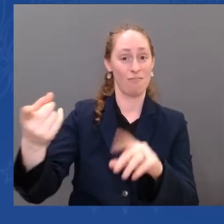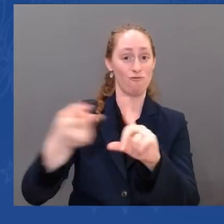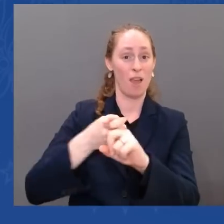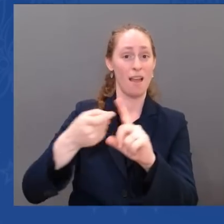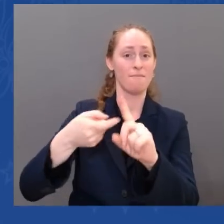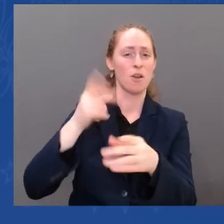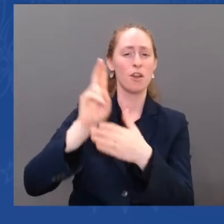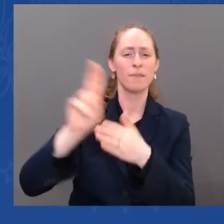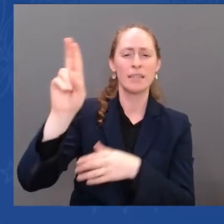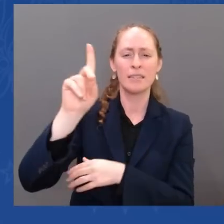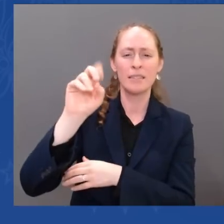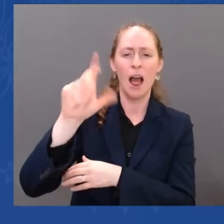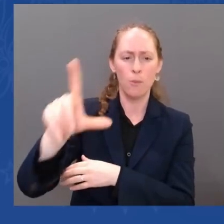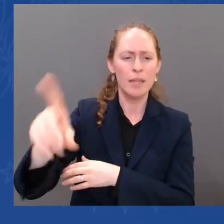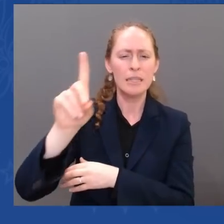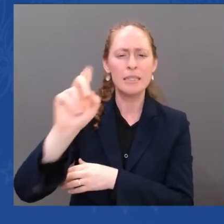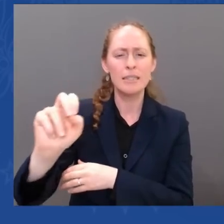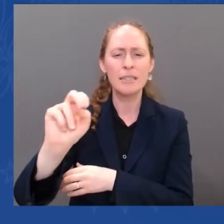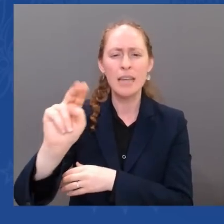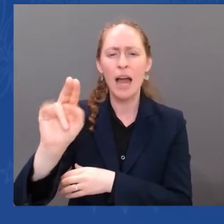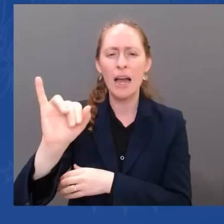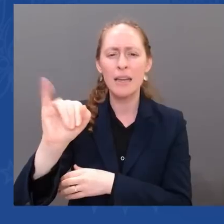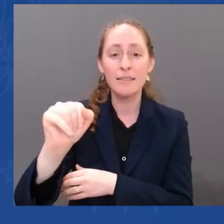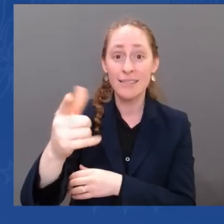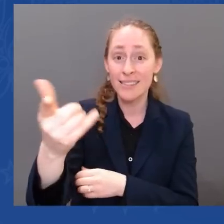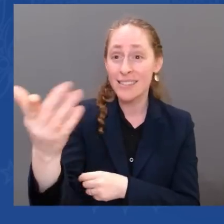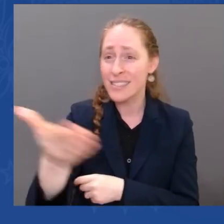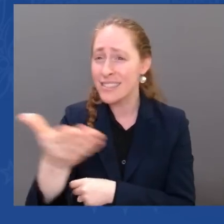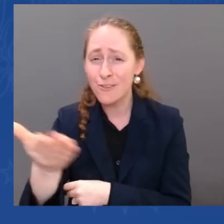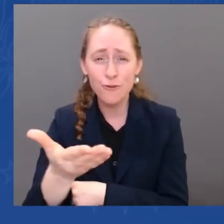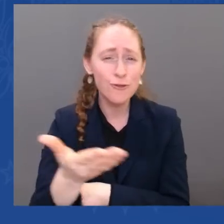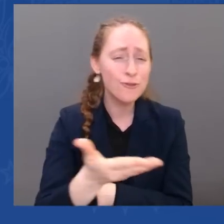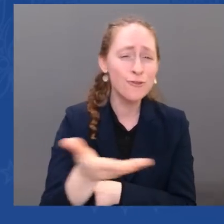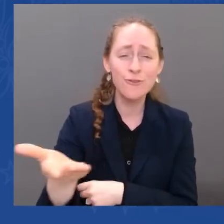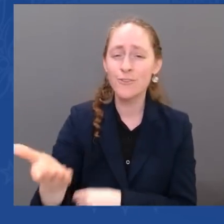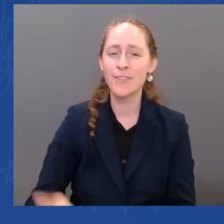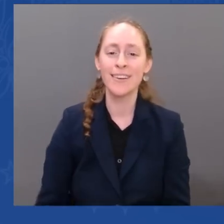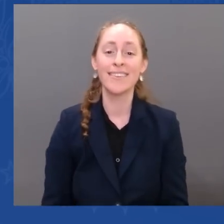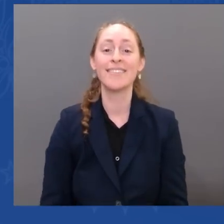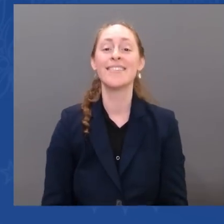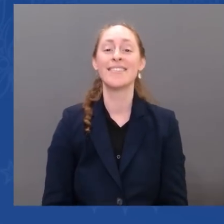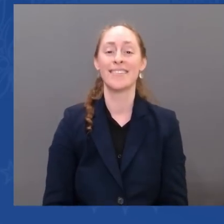The President of the university and his sons, Nicholas and Dimitris.